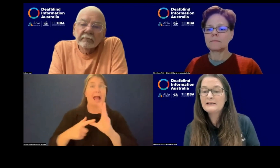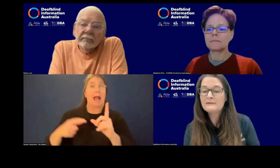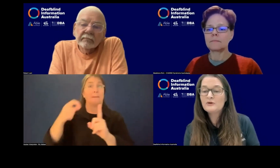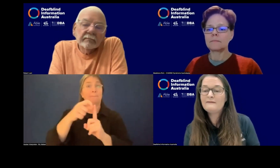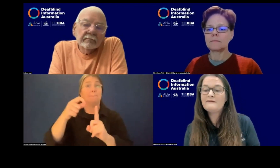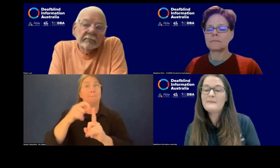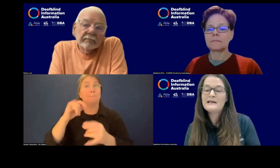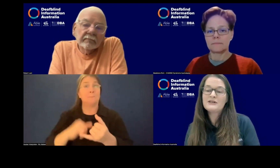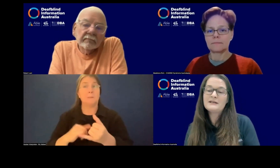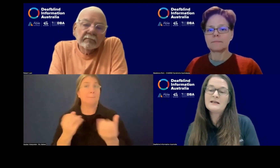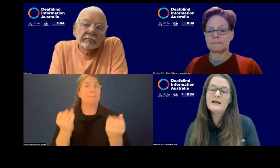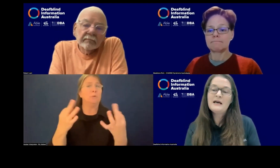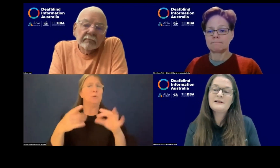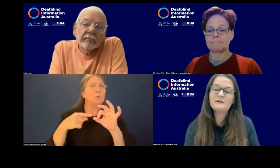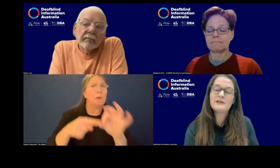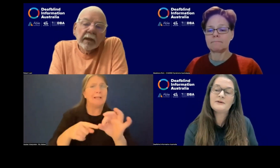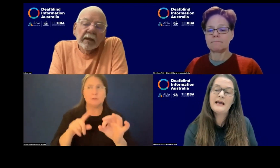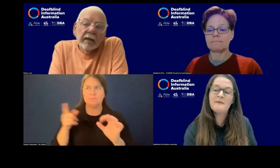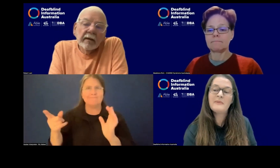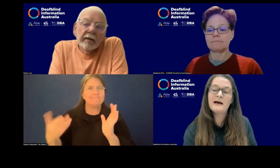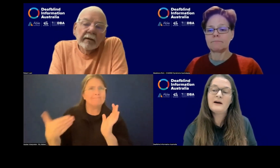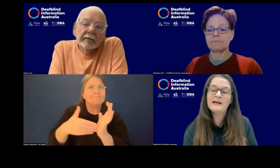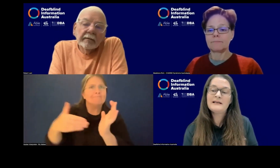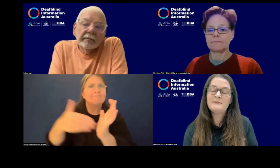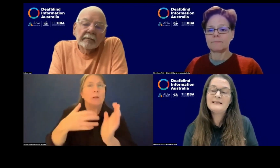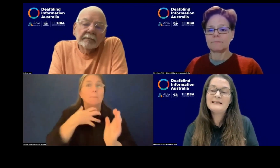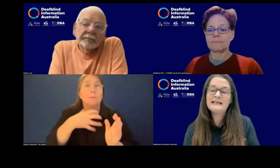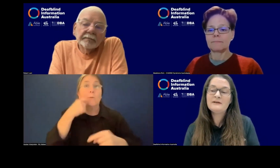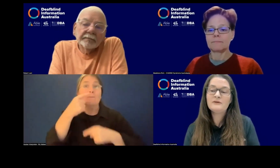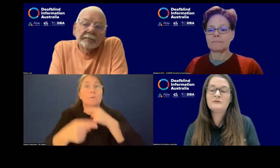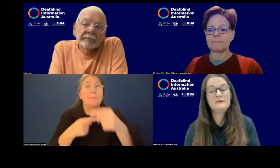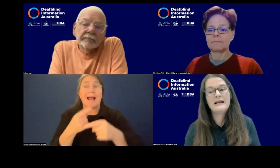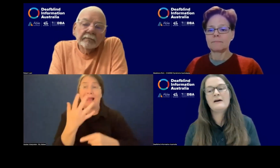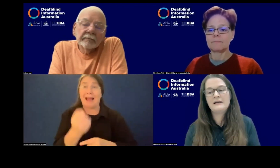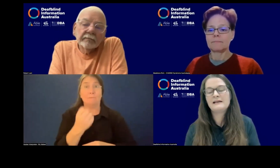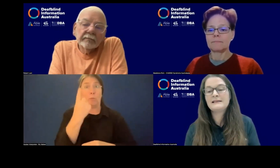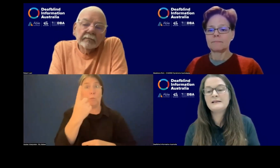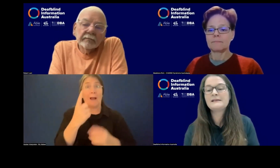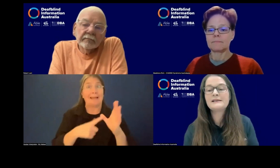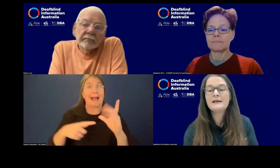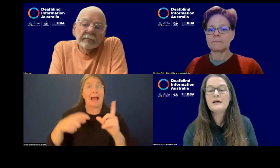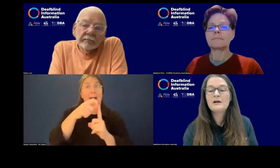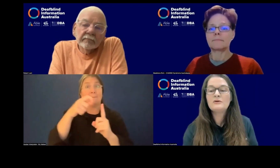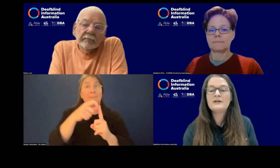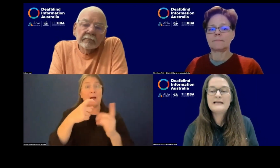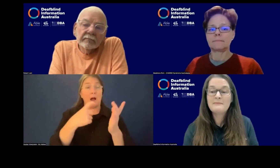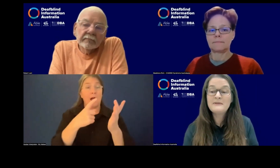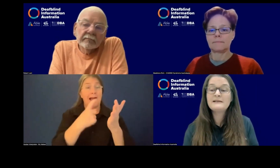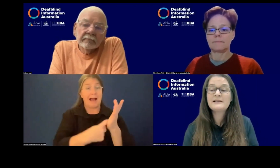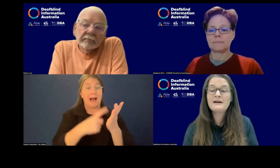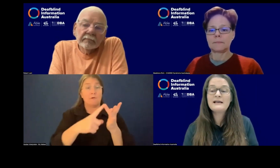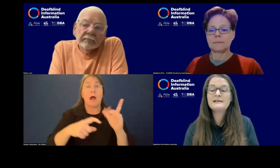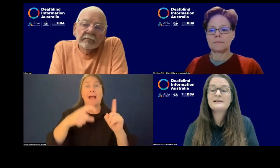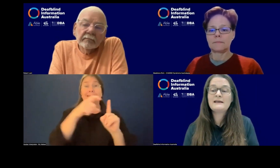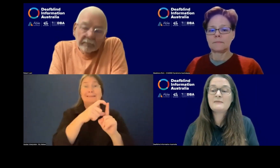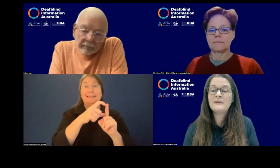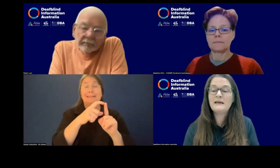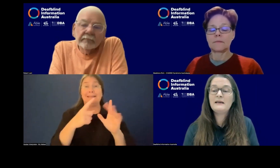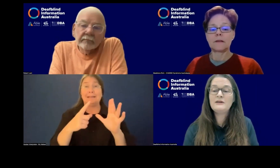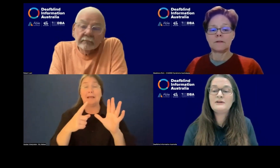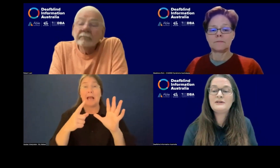some more information, there's also an app by RIDBC, now NextSense, called 'Adapting signs' that can be used